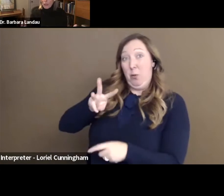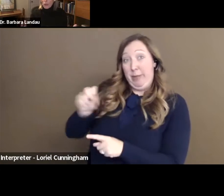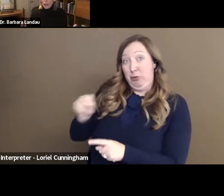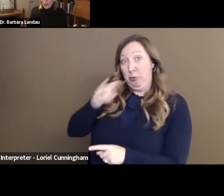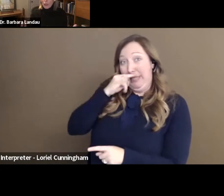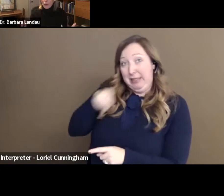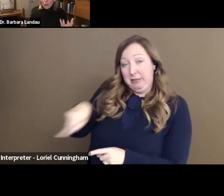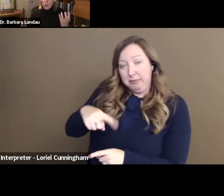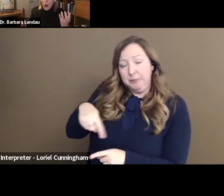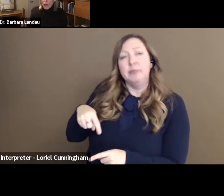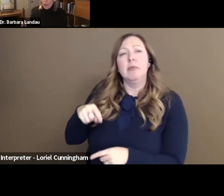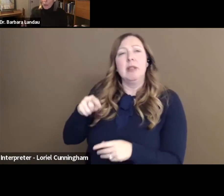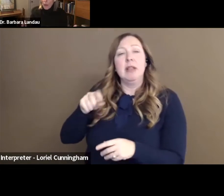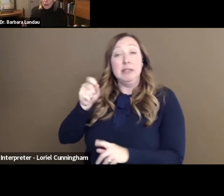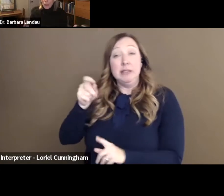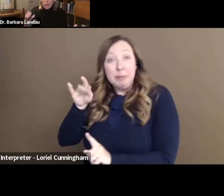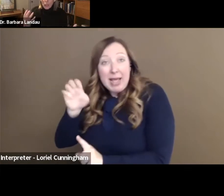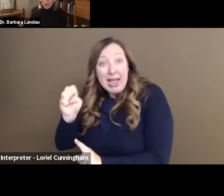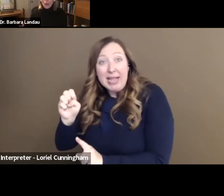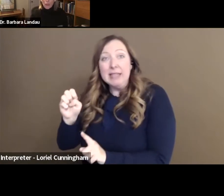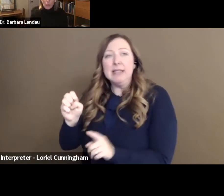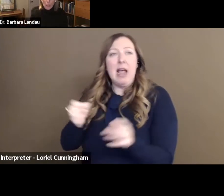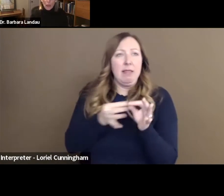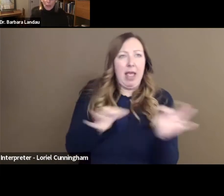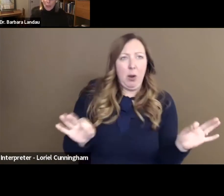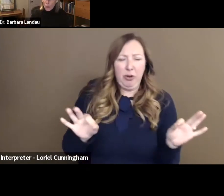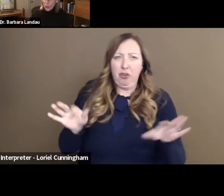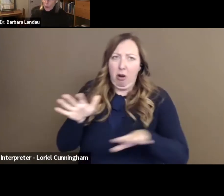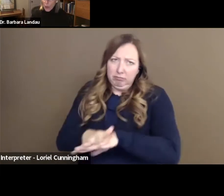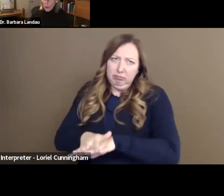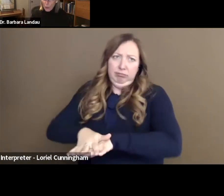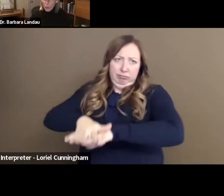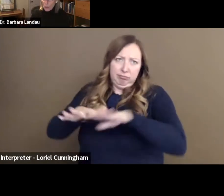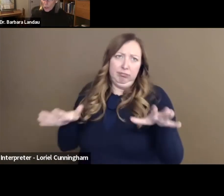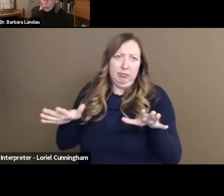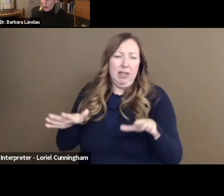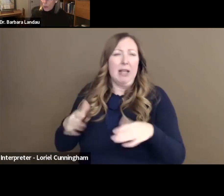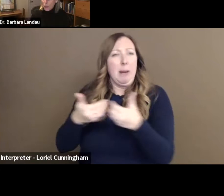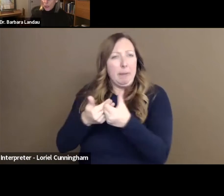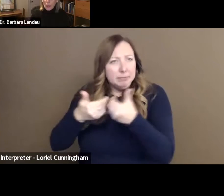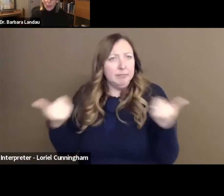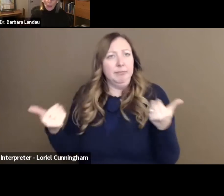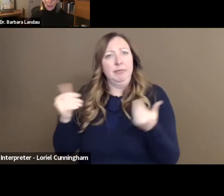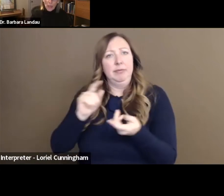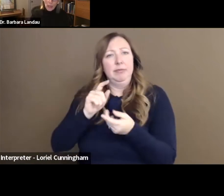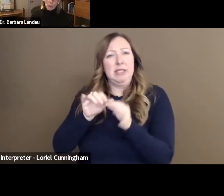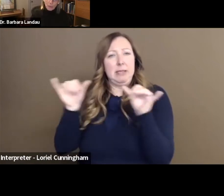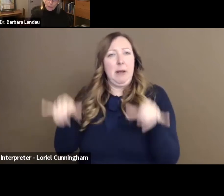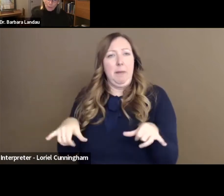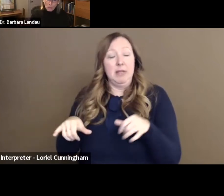really targeted by the genes and the other one is not and this was the way that belugi